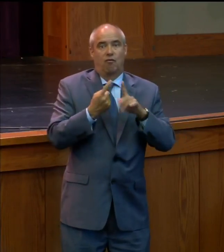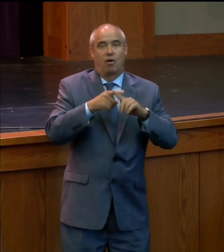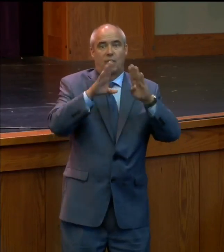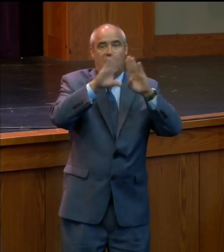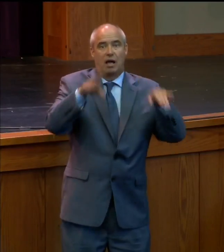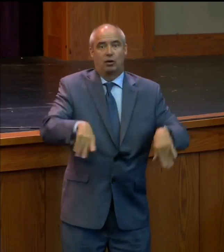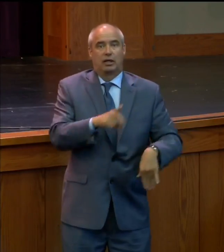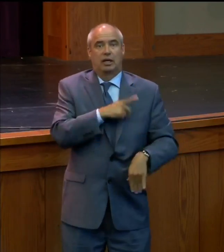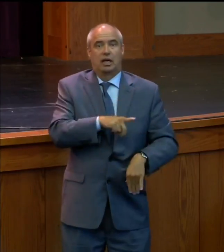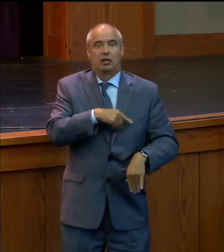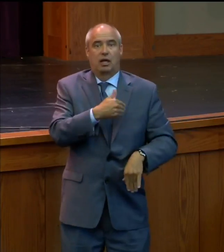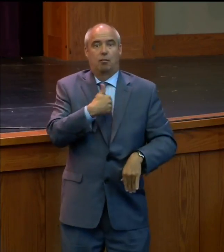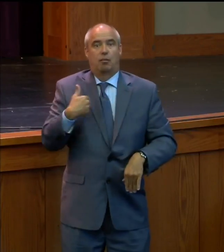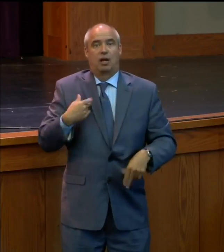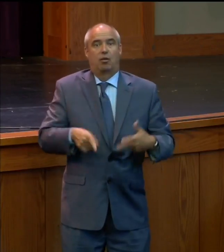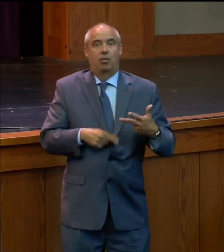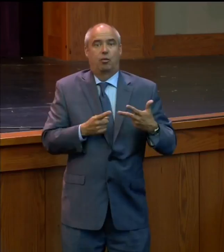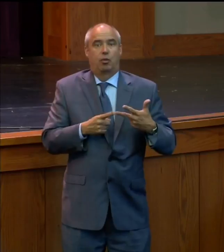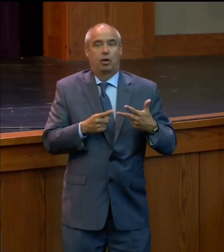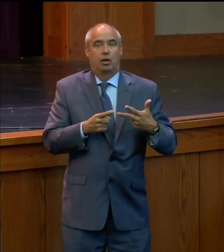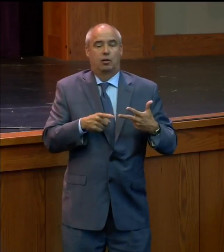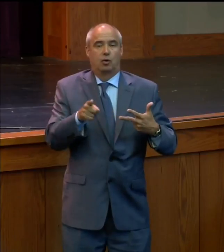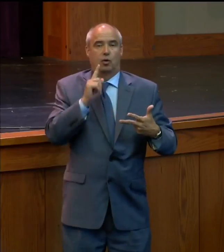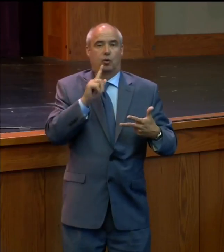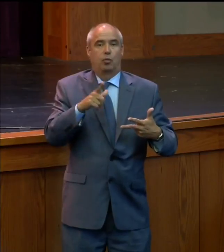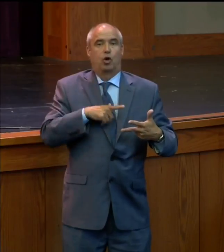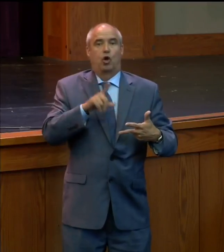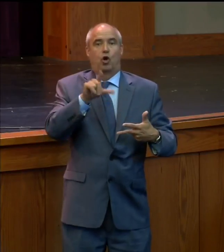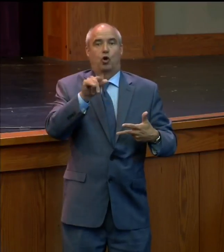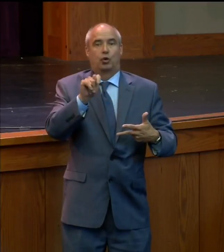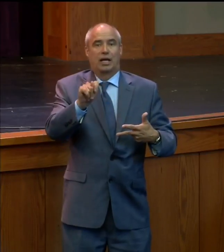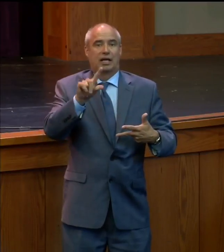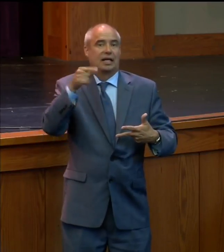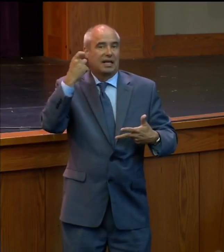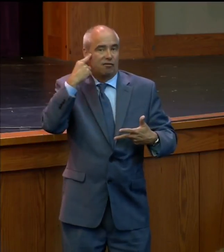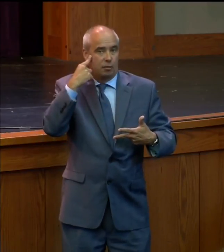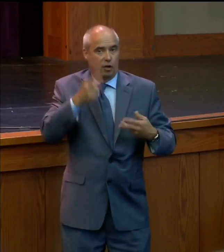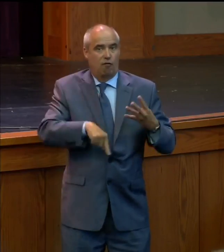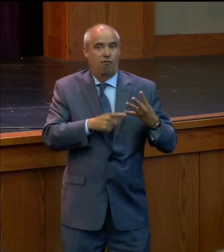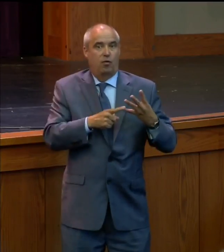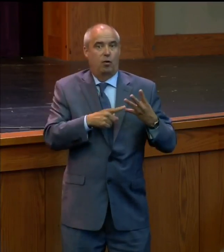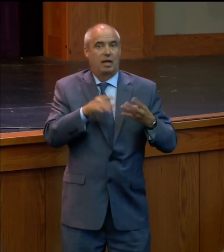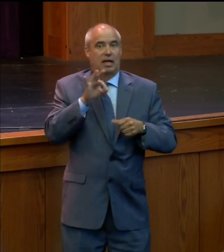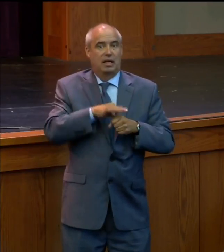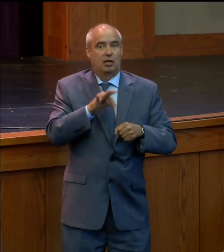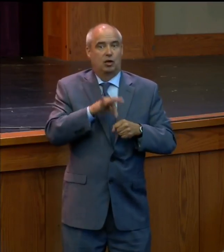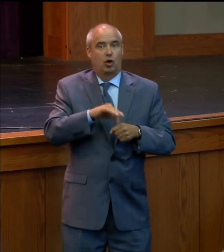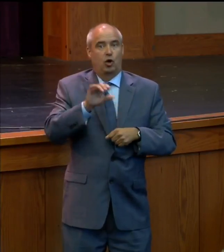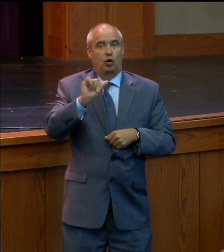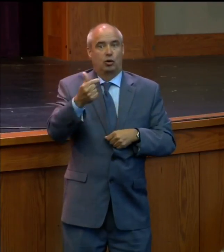DELEGATE MEMBERS. NUMBER THREE, THE ELECTION SHOULD BE SEPARATE FROM THE